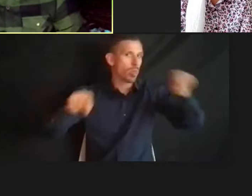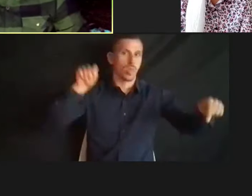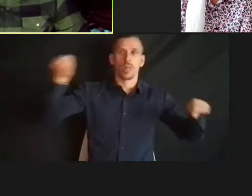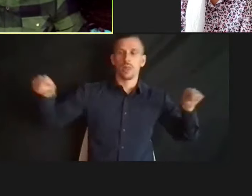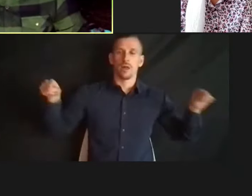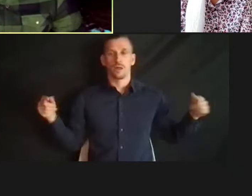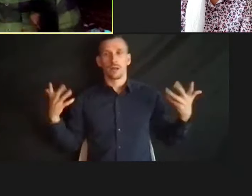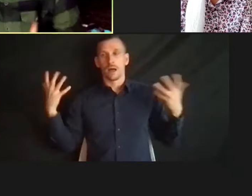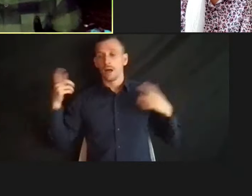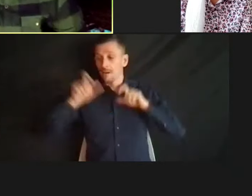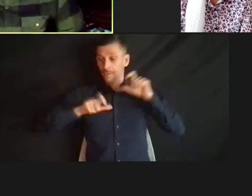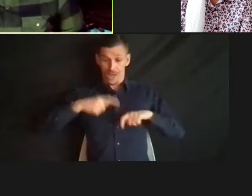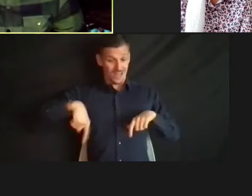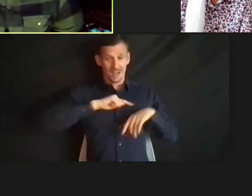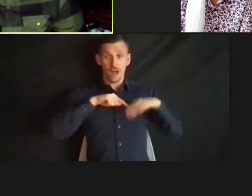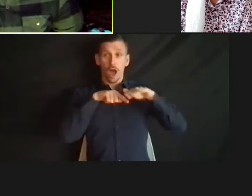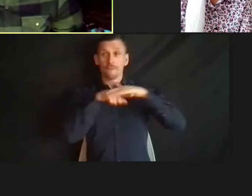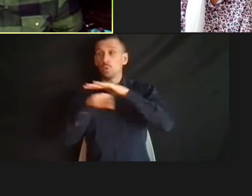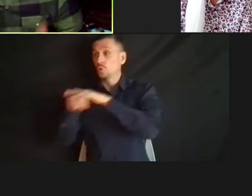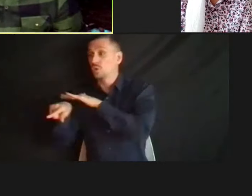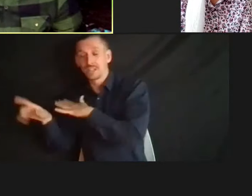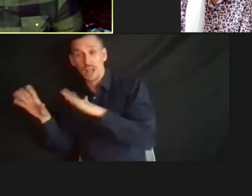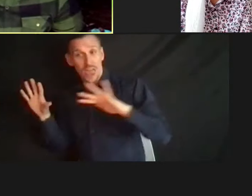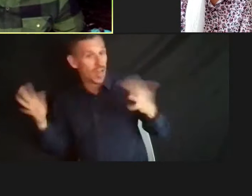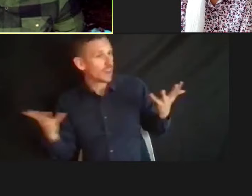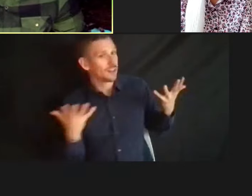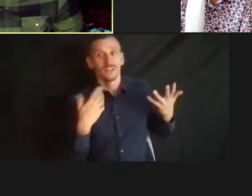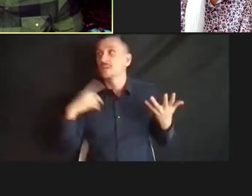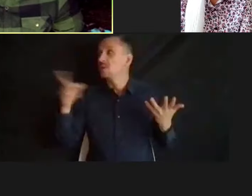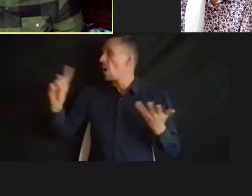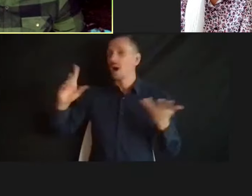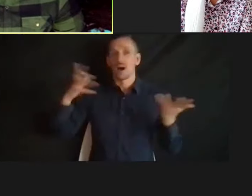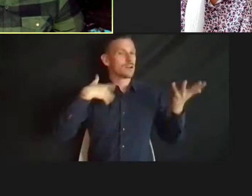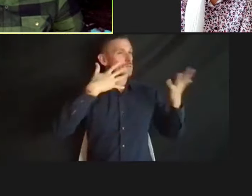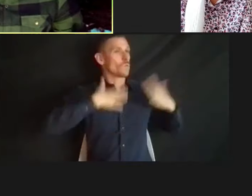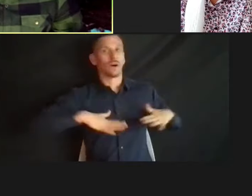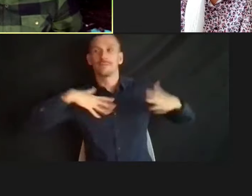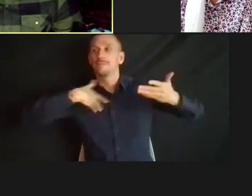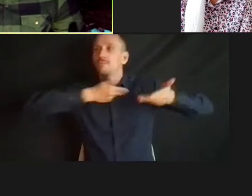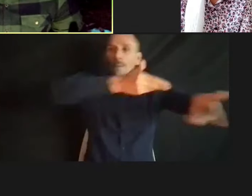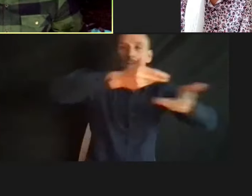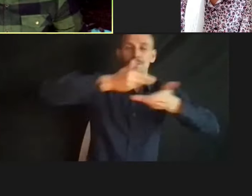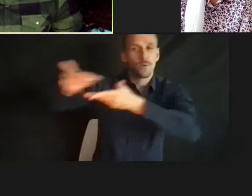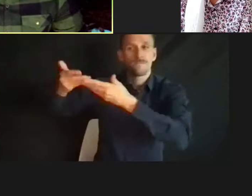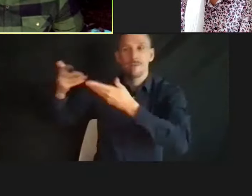survival. Even in the other way, children are no longer going to school because if there is